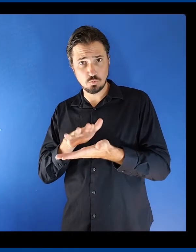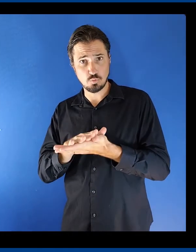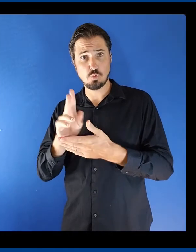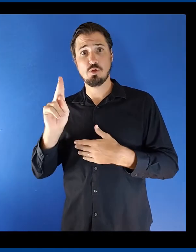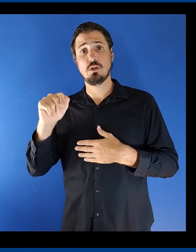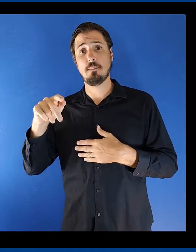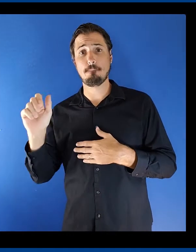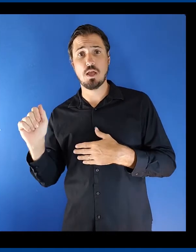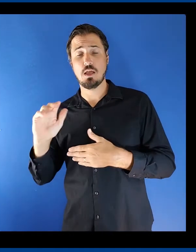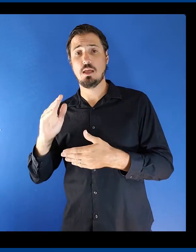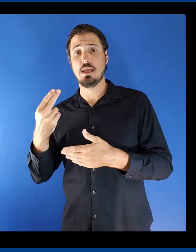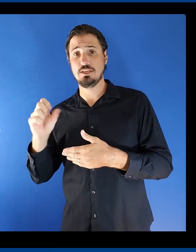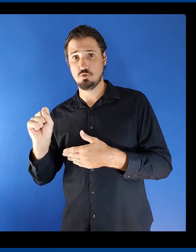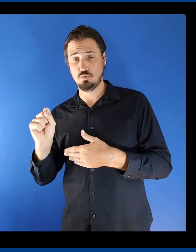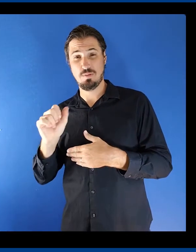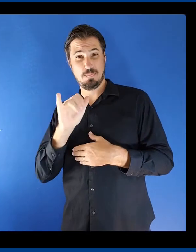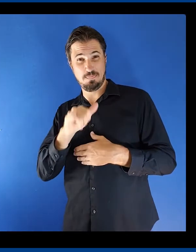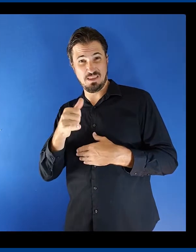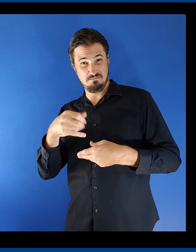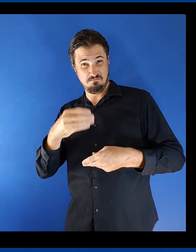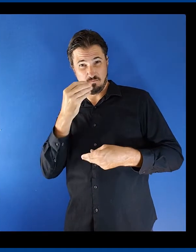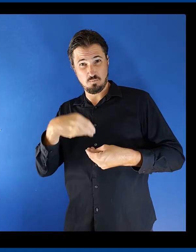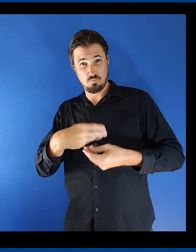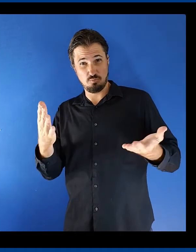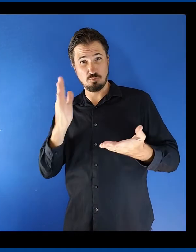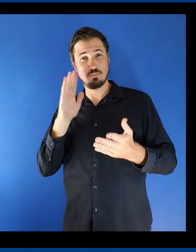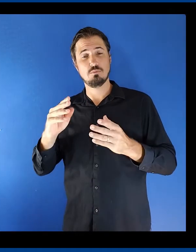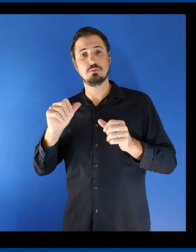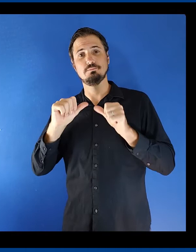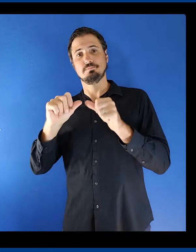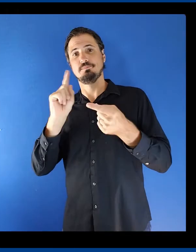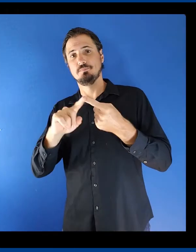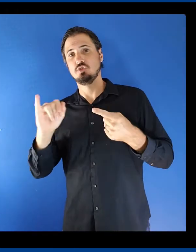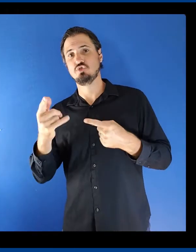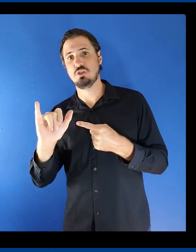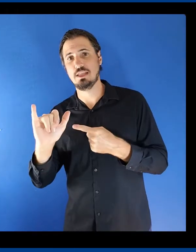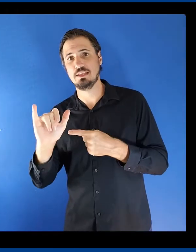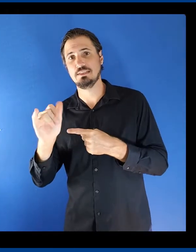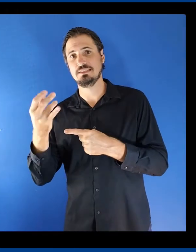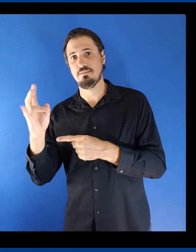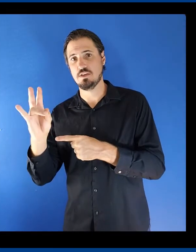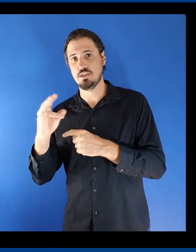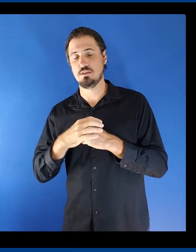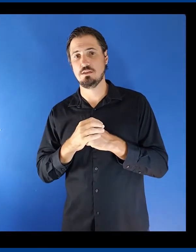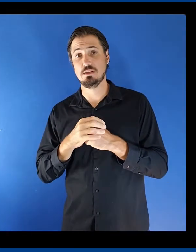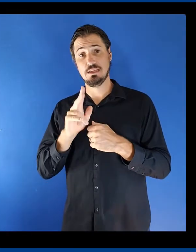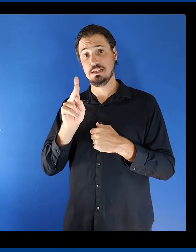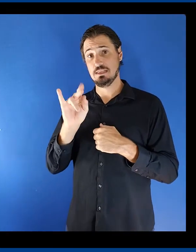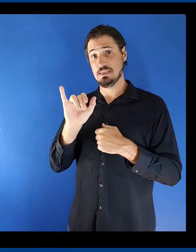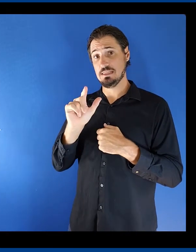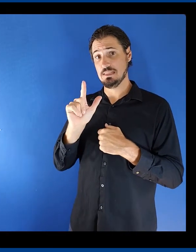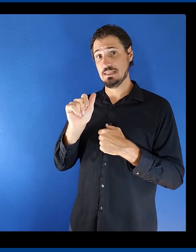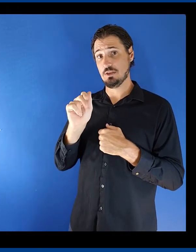Kilauea Elementary will end service after Thursday, May 28, 2020 and will not resume for the summer.